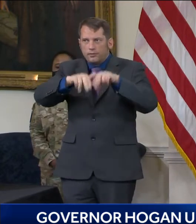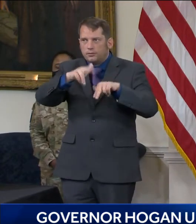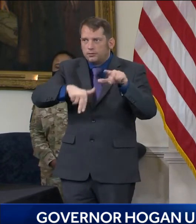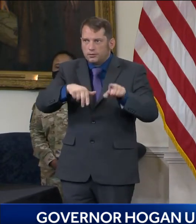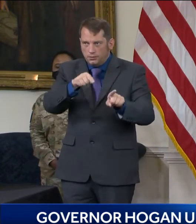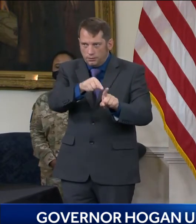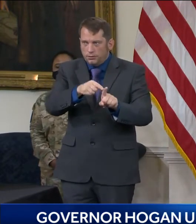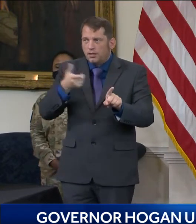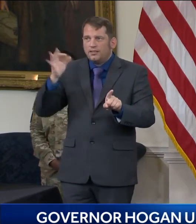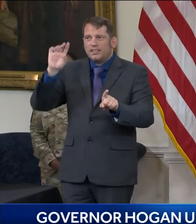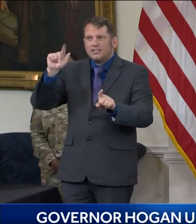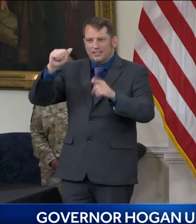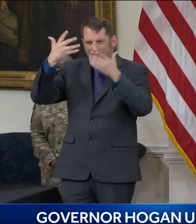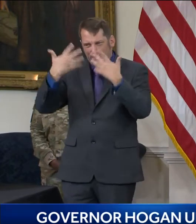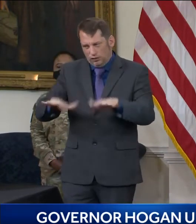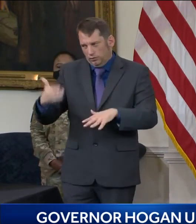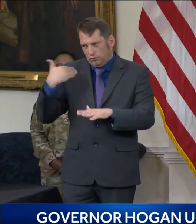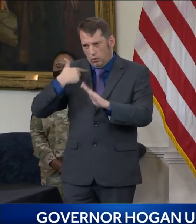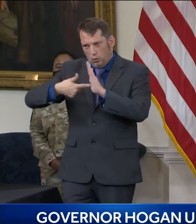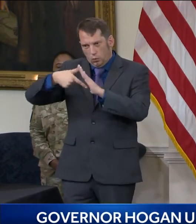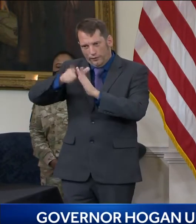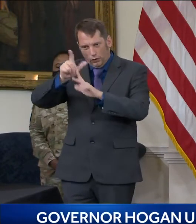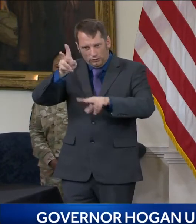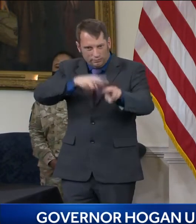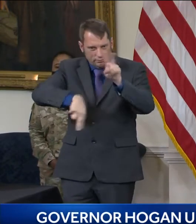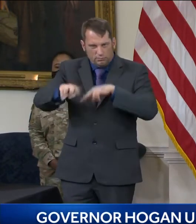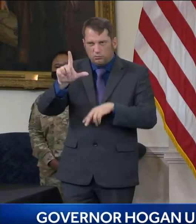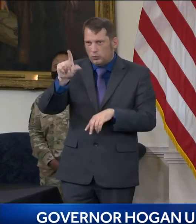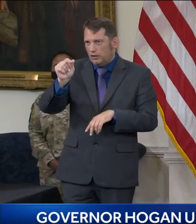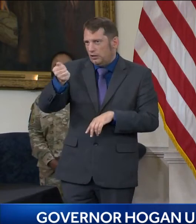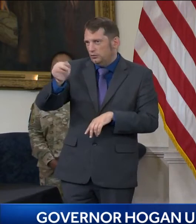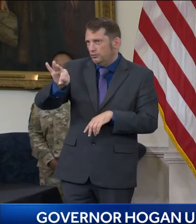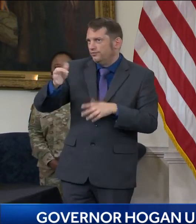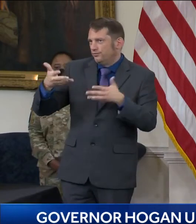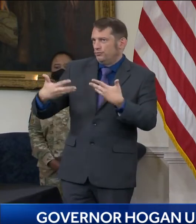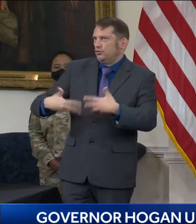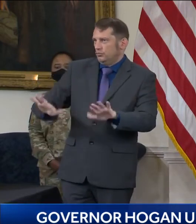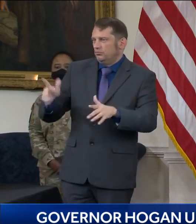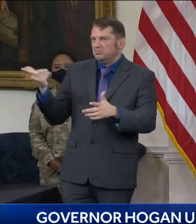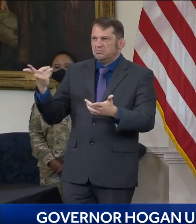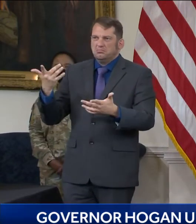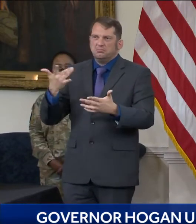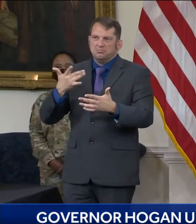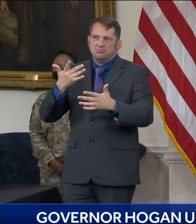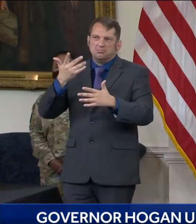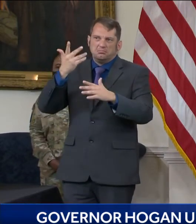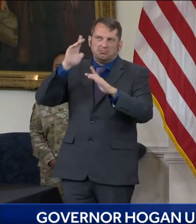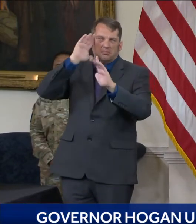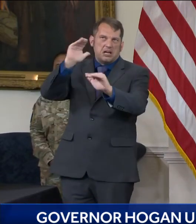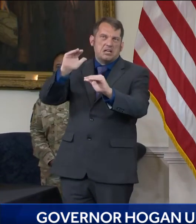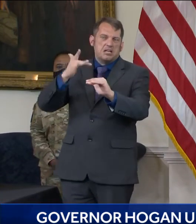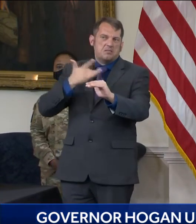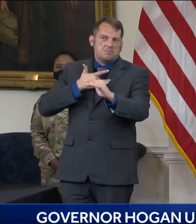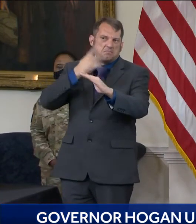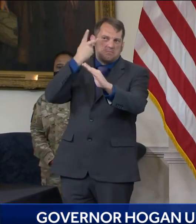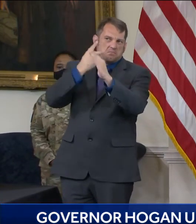FEDS PAY FOR THE FACILITY AND BUILT IT. THE FDA HAVE DONE THEIR LAST REVIEW IN 2019, I AM NOT SURE.